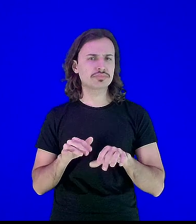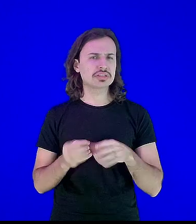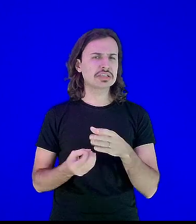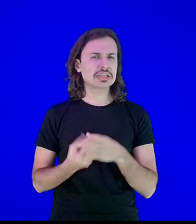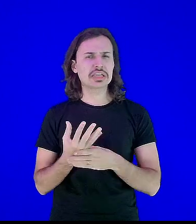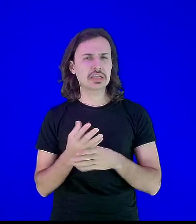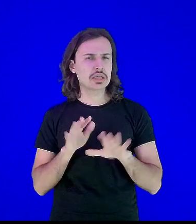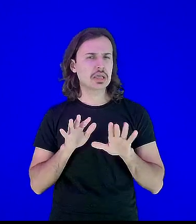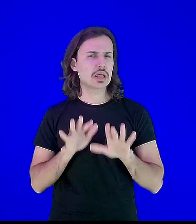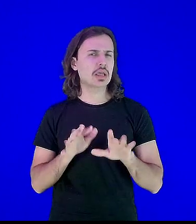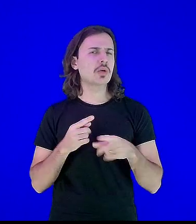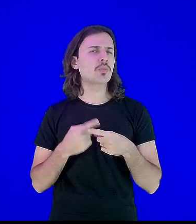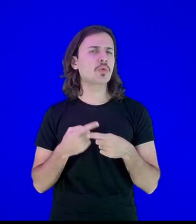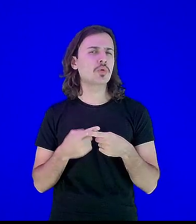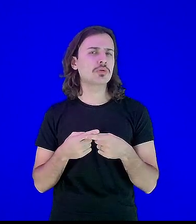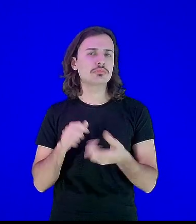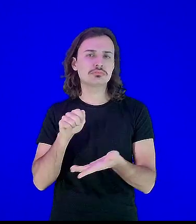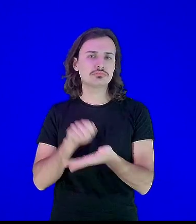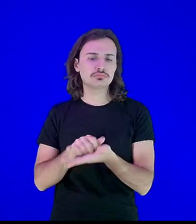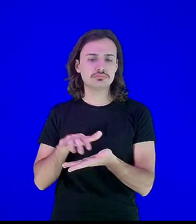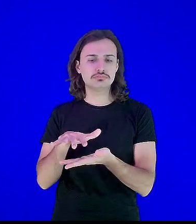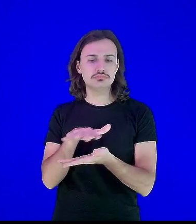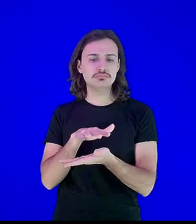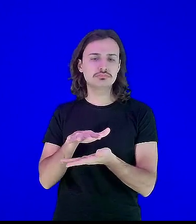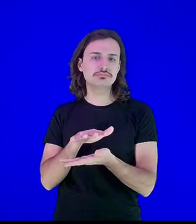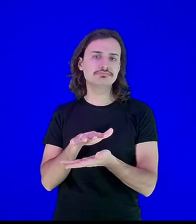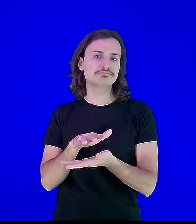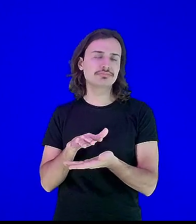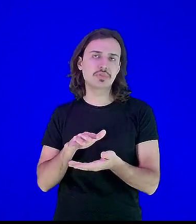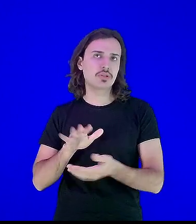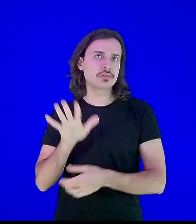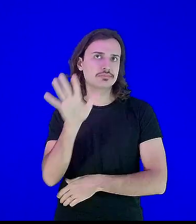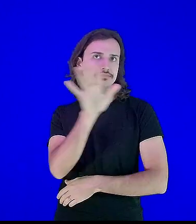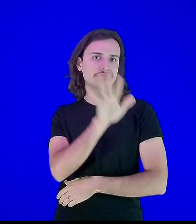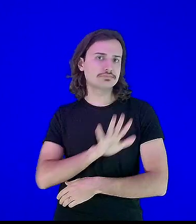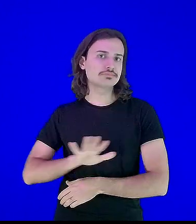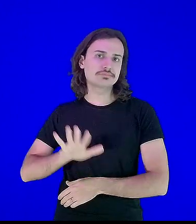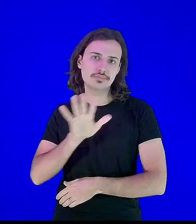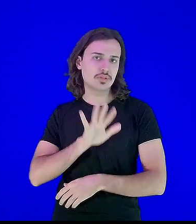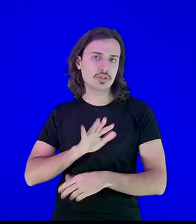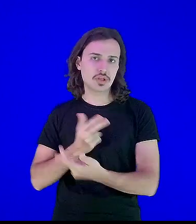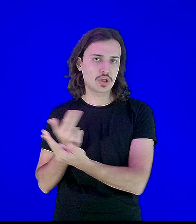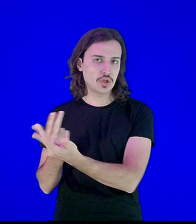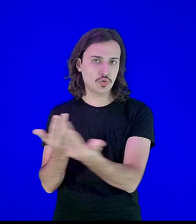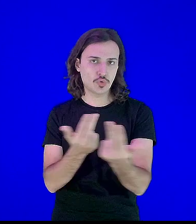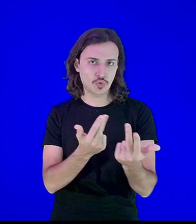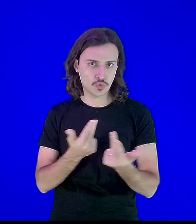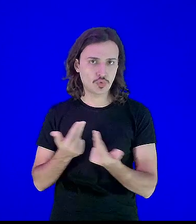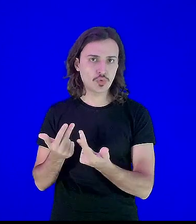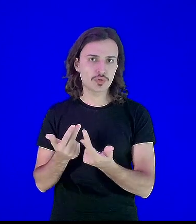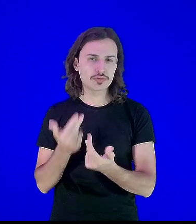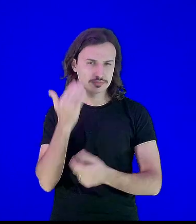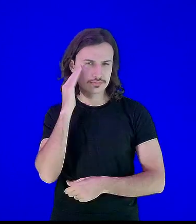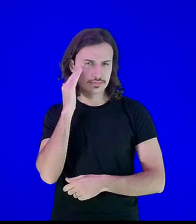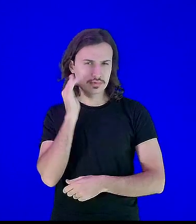using the same sign "symbol", actually, for exclamation marks dot, parentheses and so on